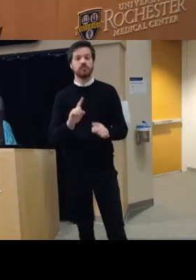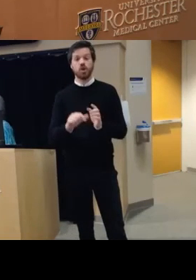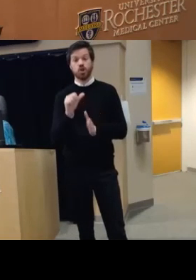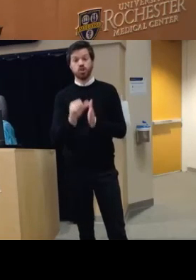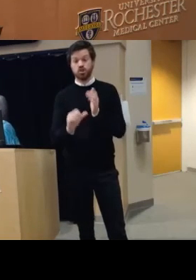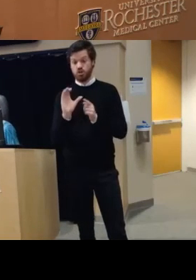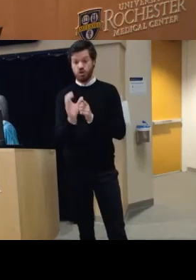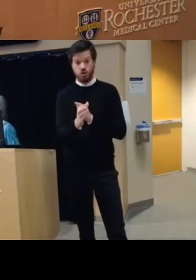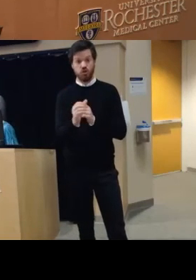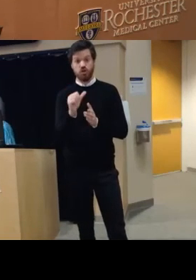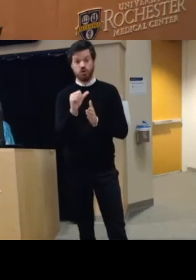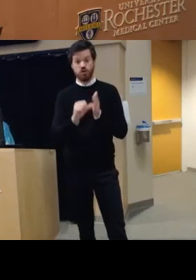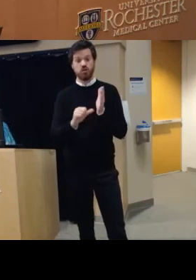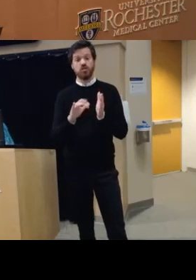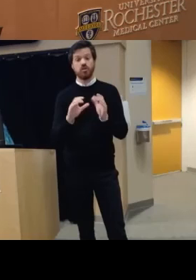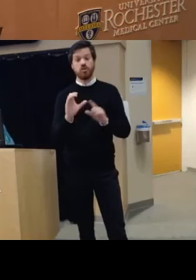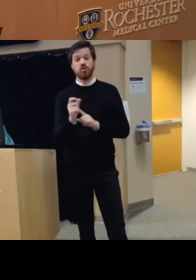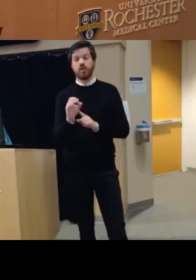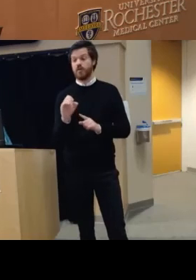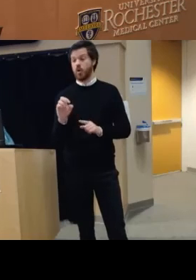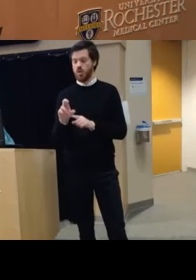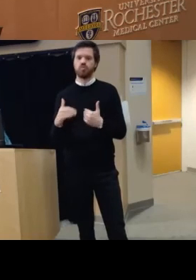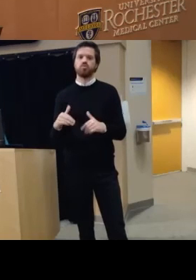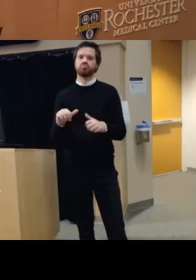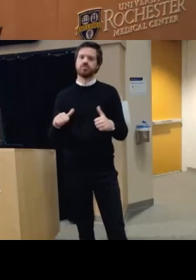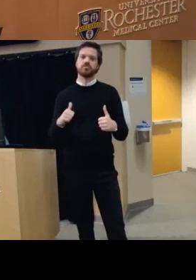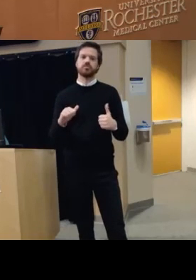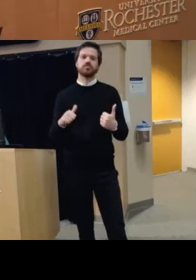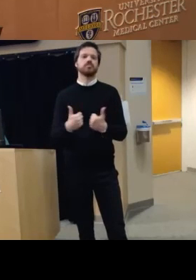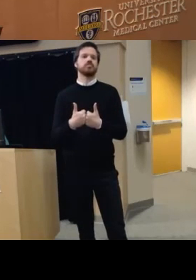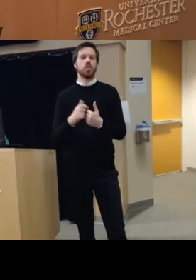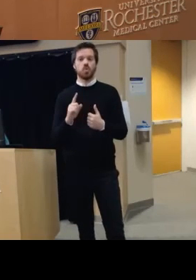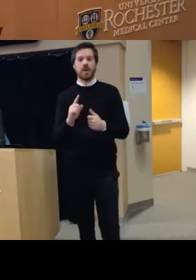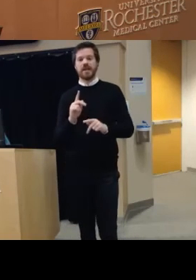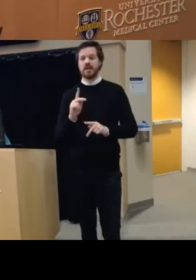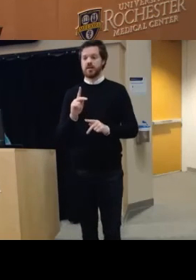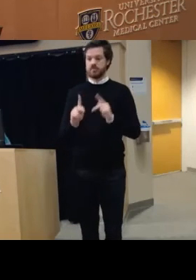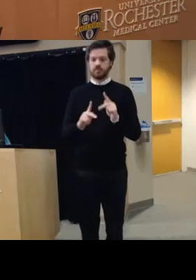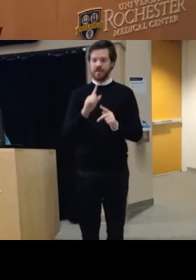and the culture of the O is a very difficult place for someone to stop after an unanticipated event